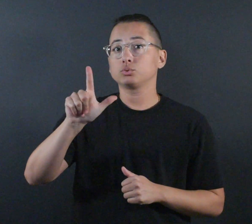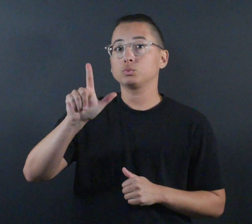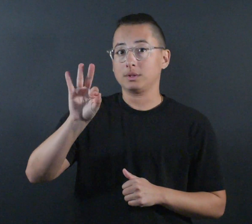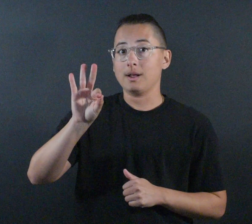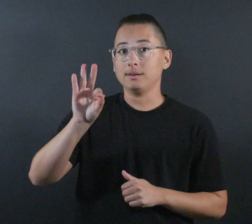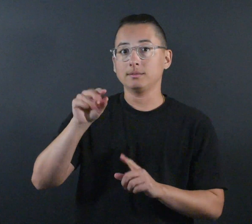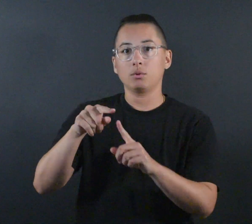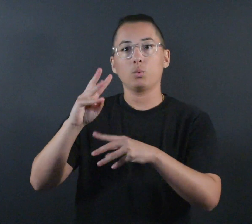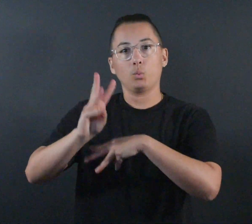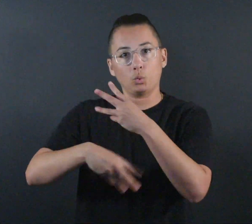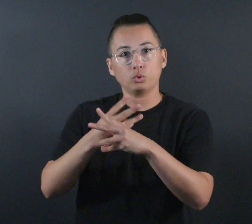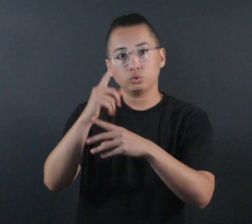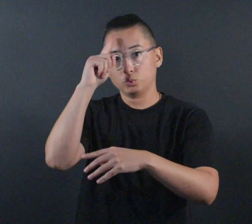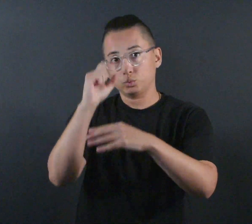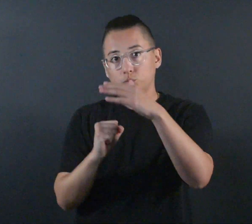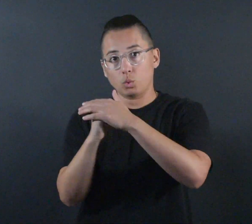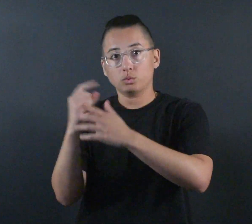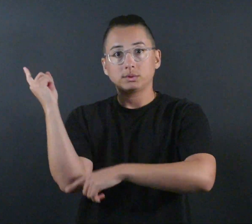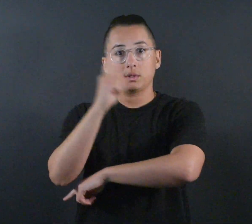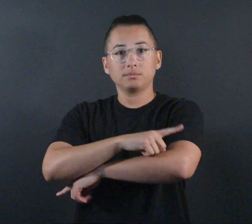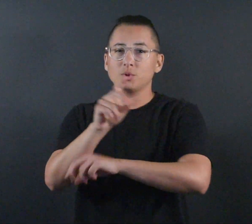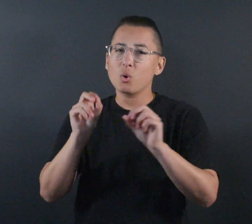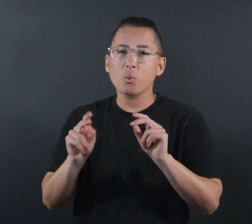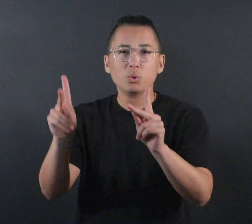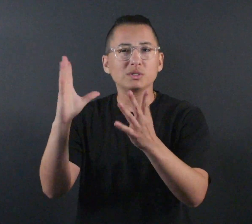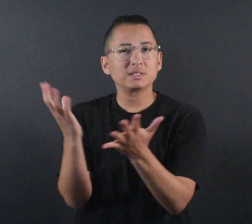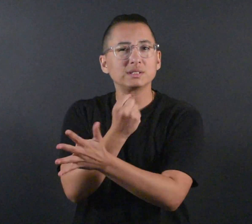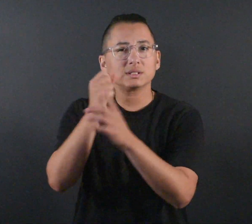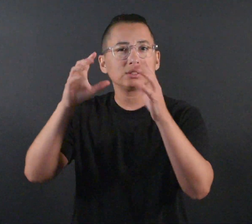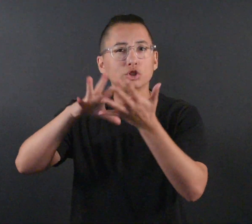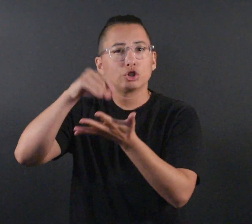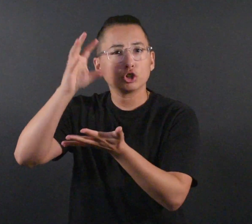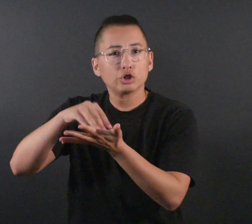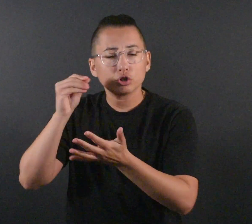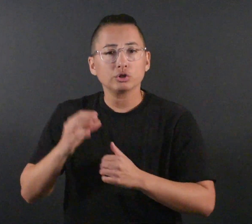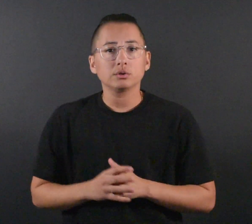October 29 is World Stroke Day, a chance to get informed.